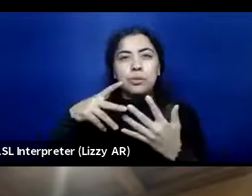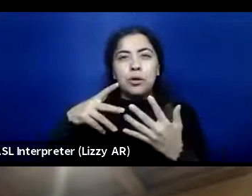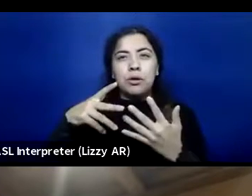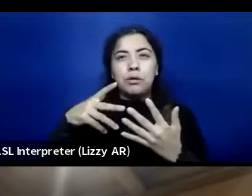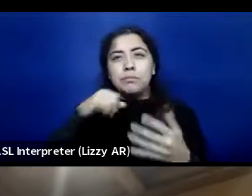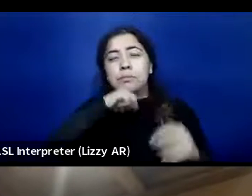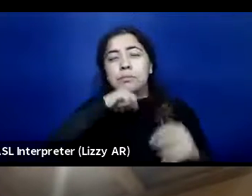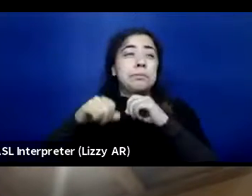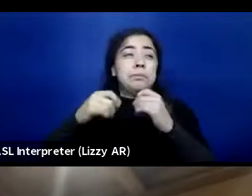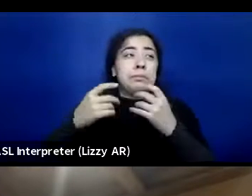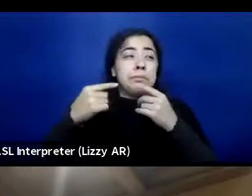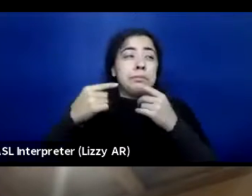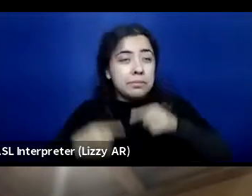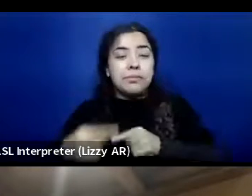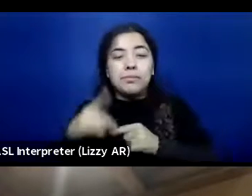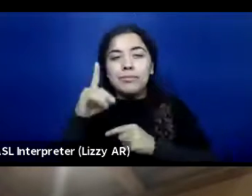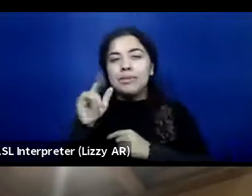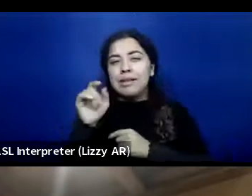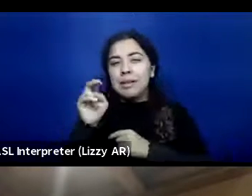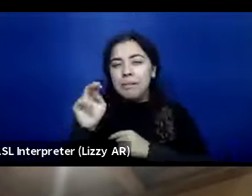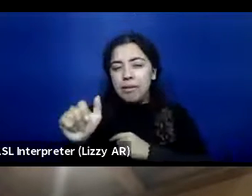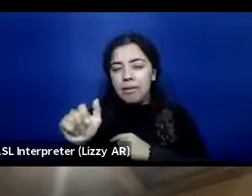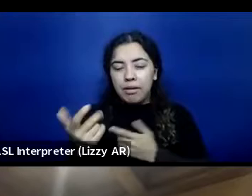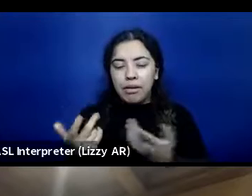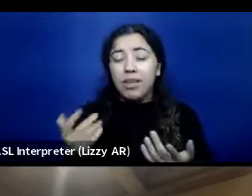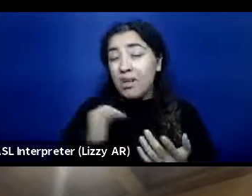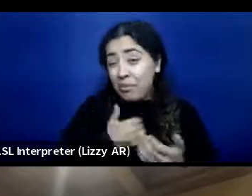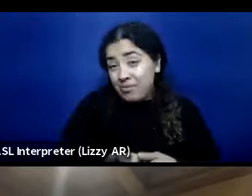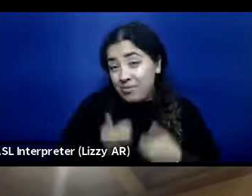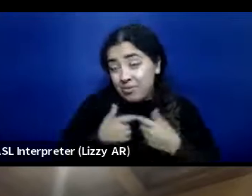We're all figuring out how to do it. But I know that we're a little over schedule.